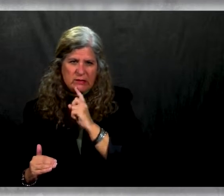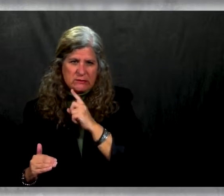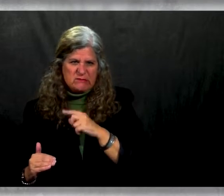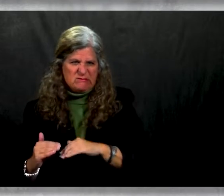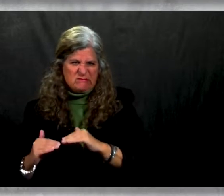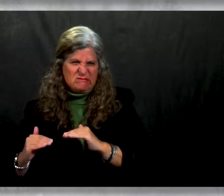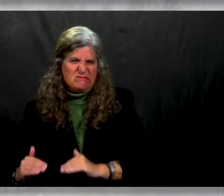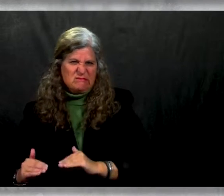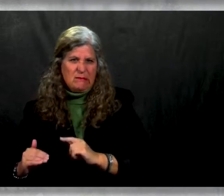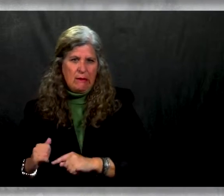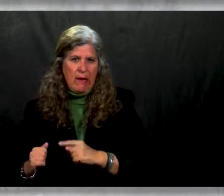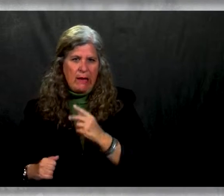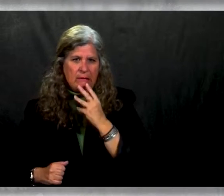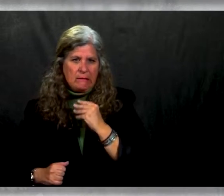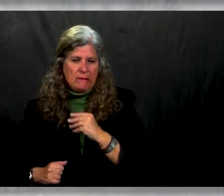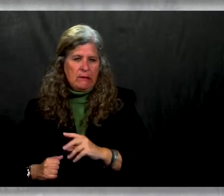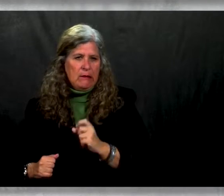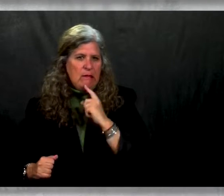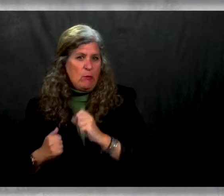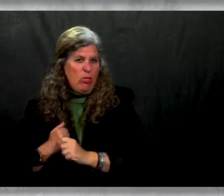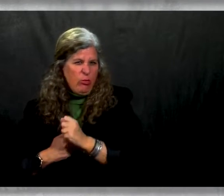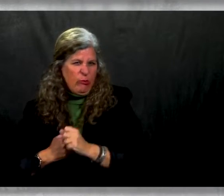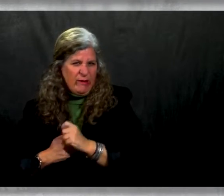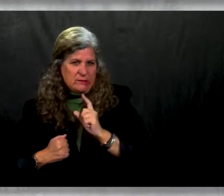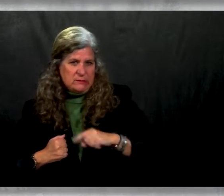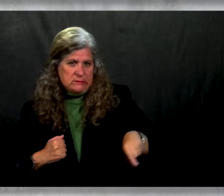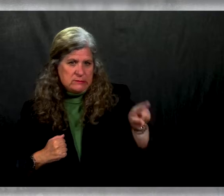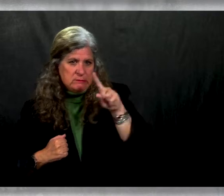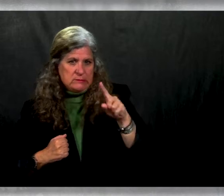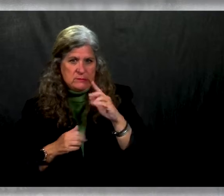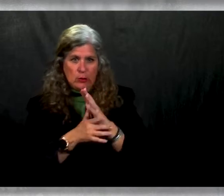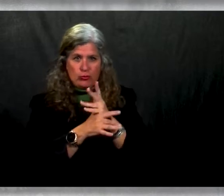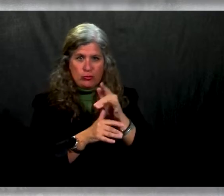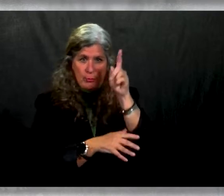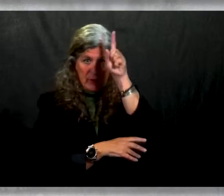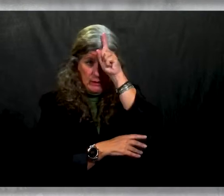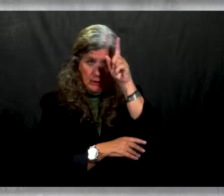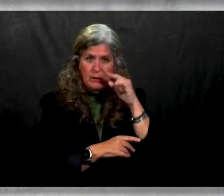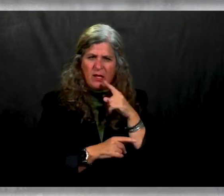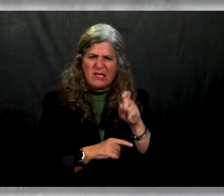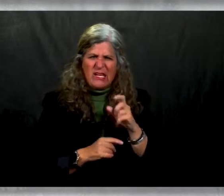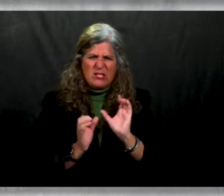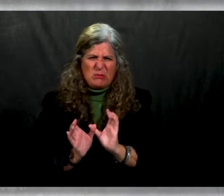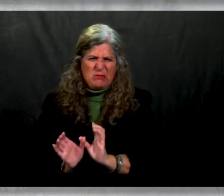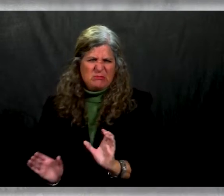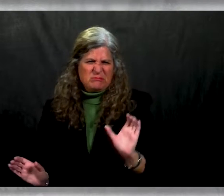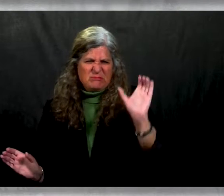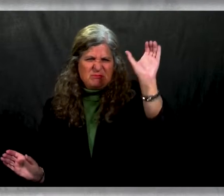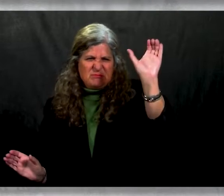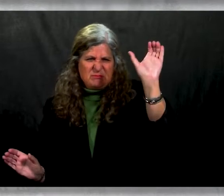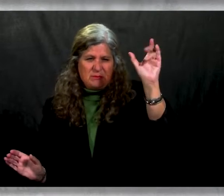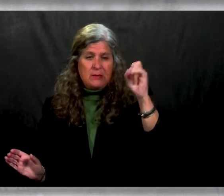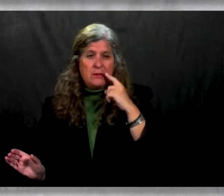The Nazis believed that Jews were a threat to Germans and needed to be removed from society. In this way, the Nazis rejected the notion